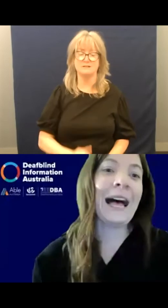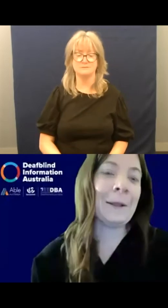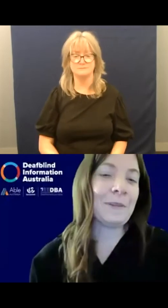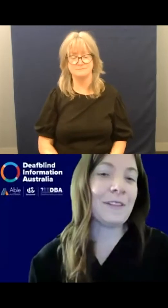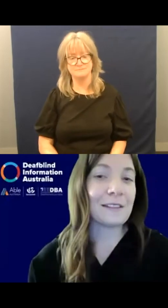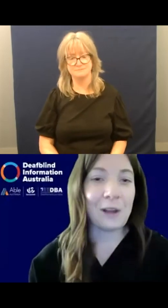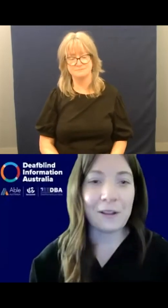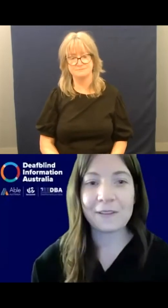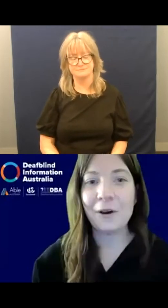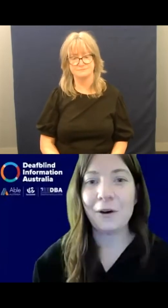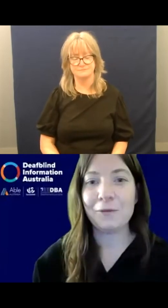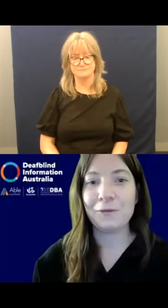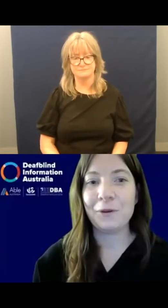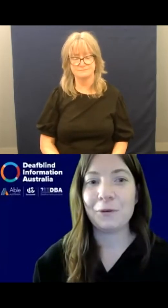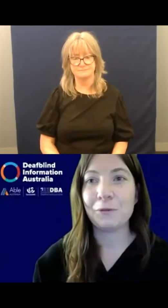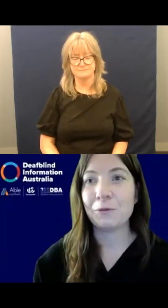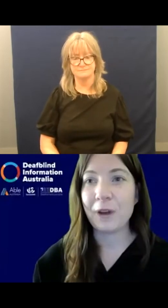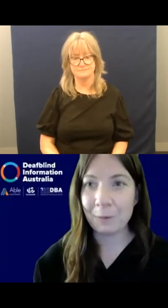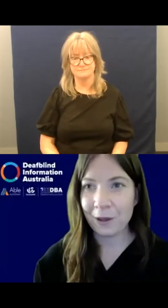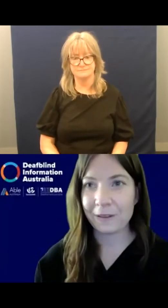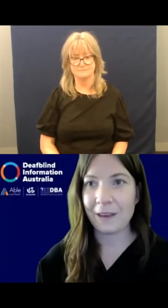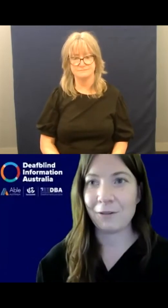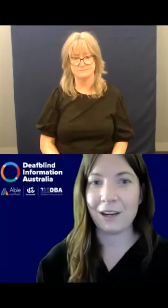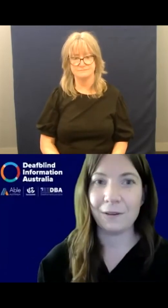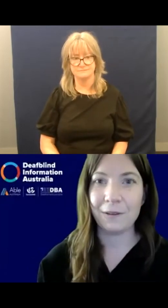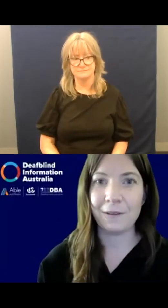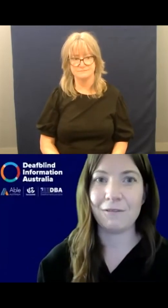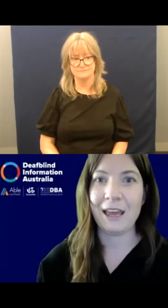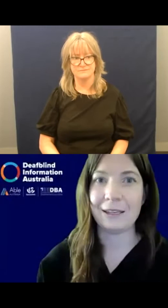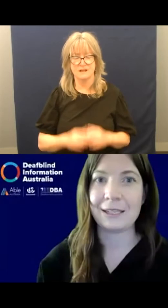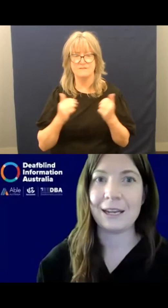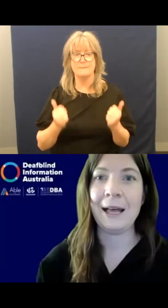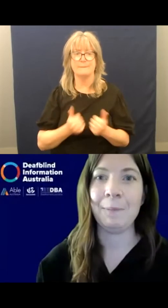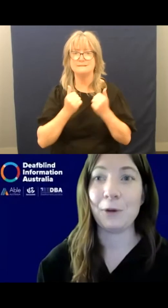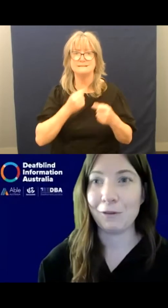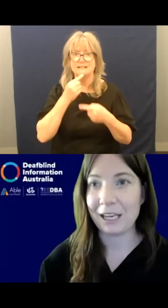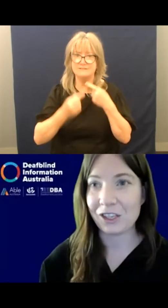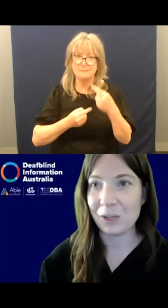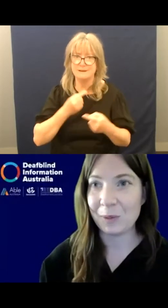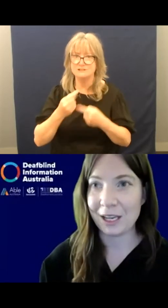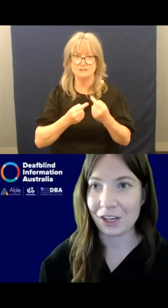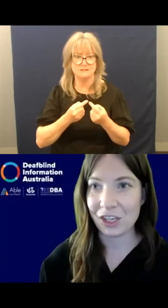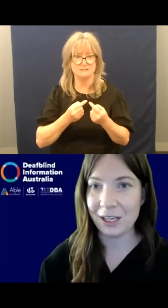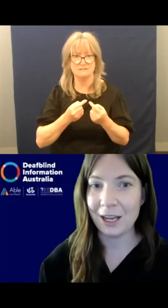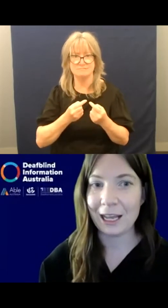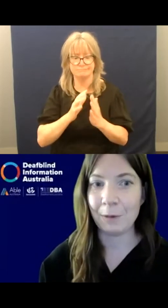So there's lots of frameworks and resources around building a relationship and connection with people